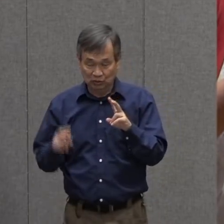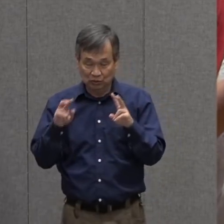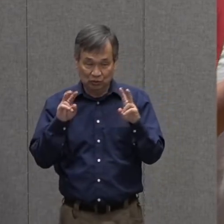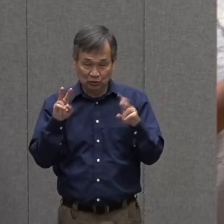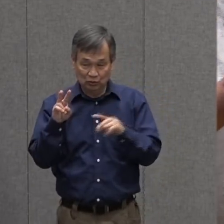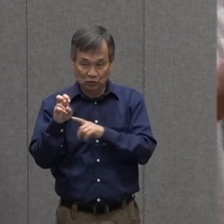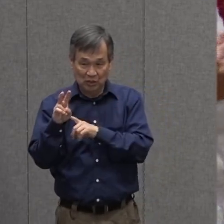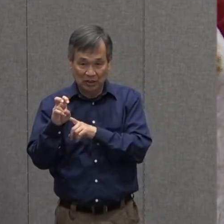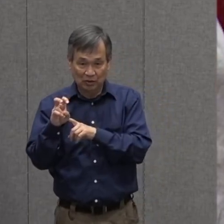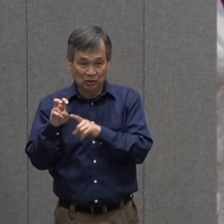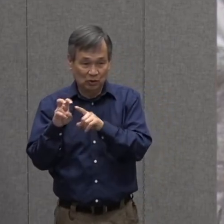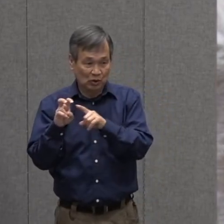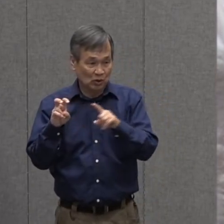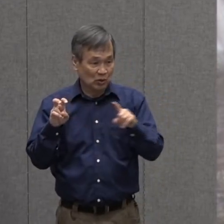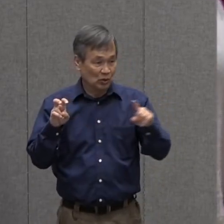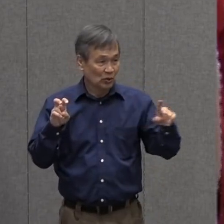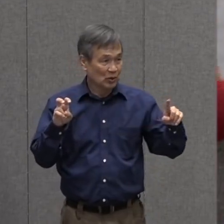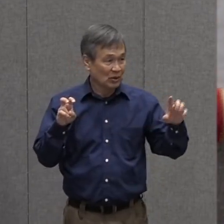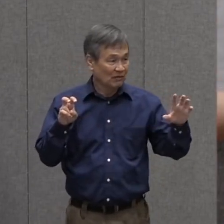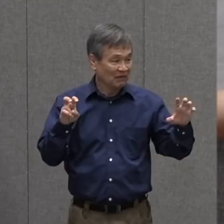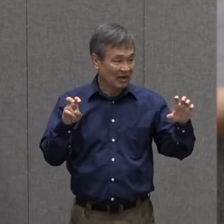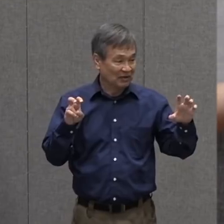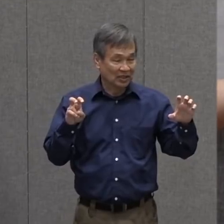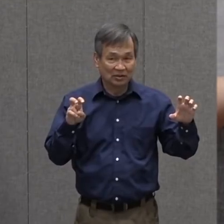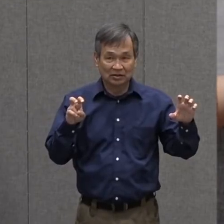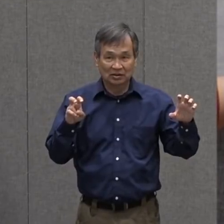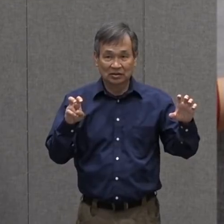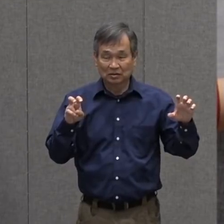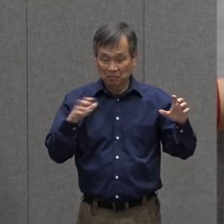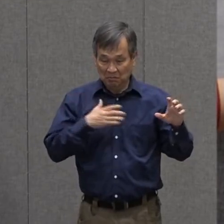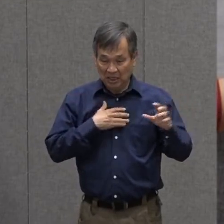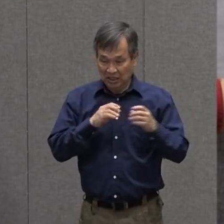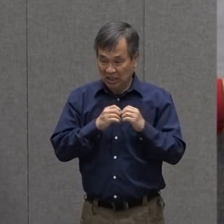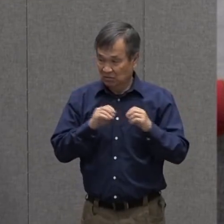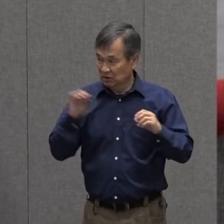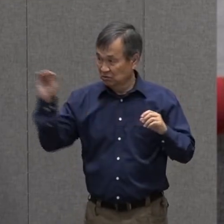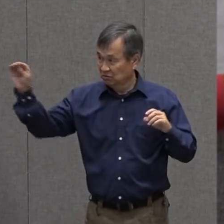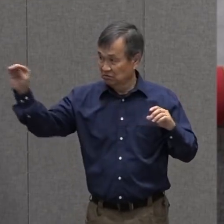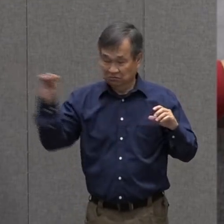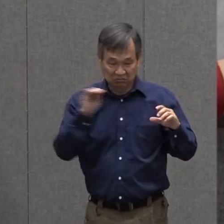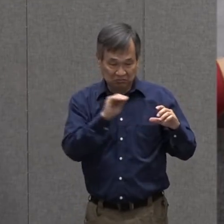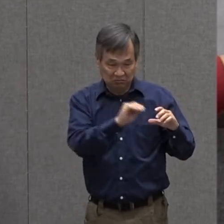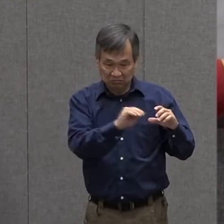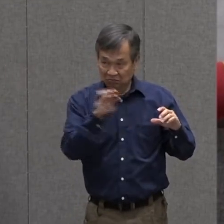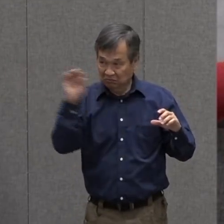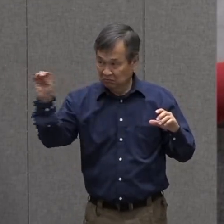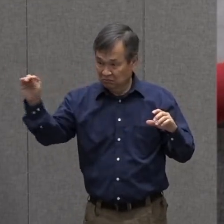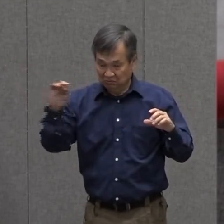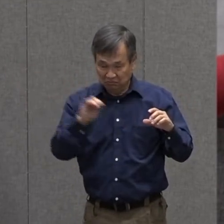Will all of my numbers be able to fit somewhere on this number line? Yeah, they would great.